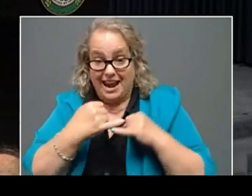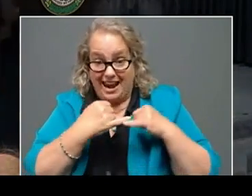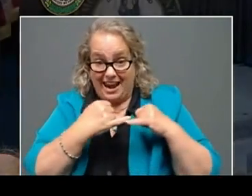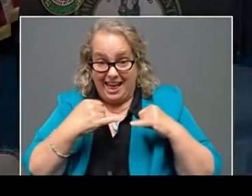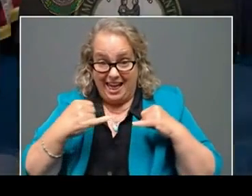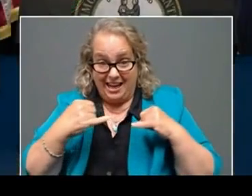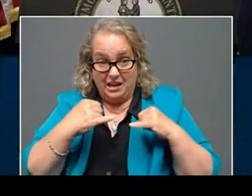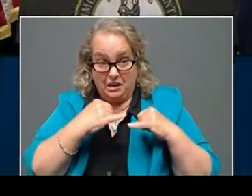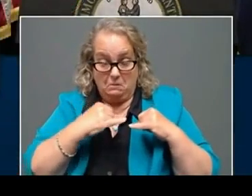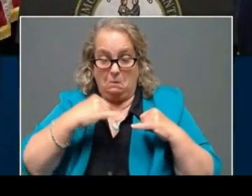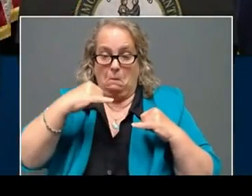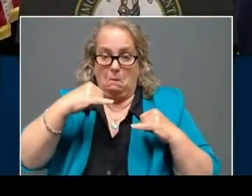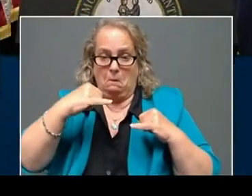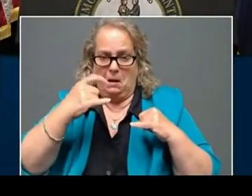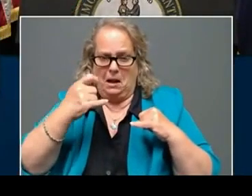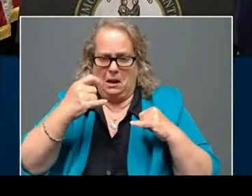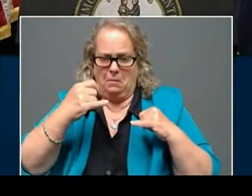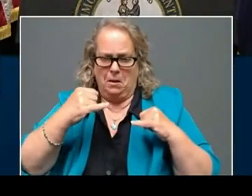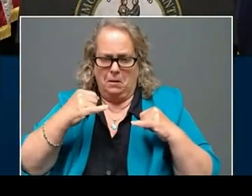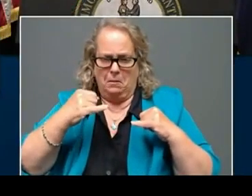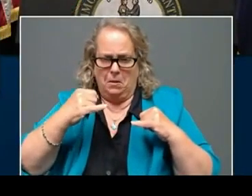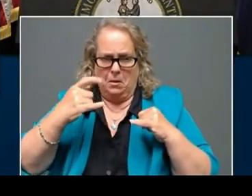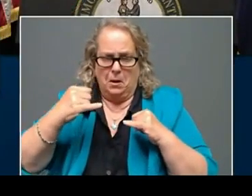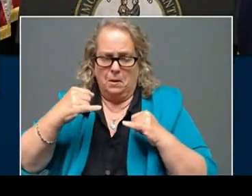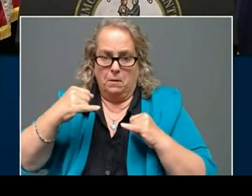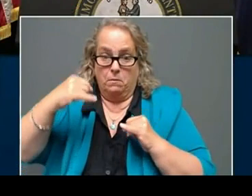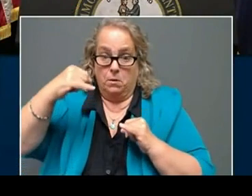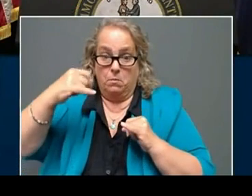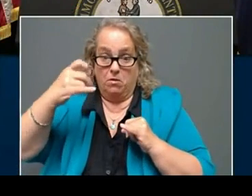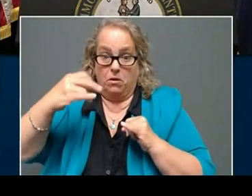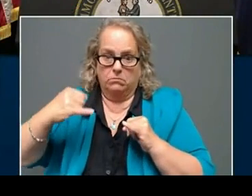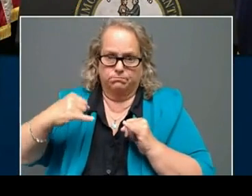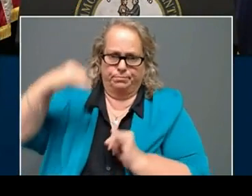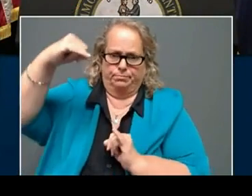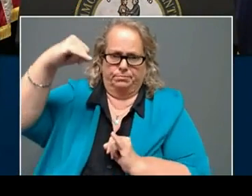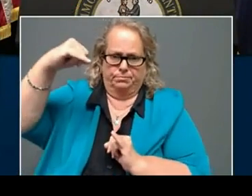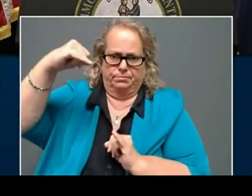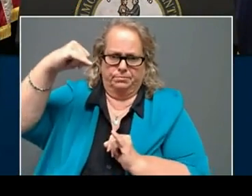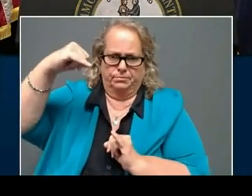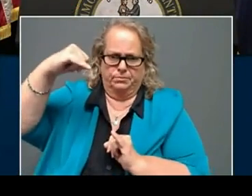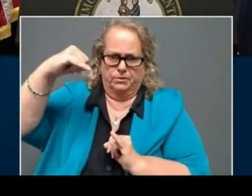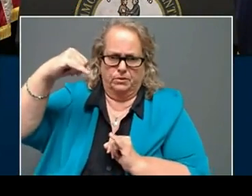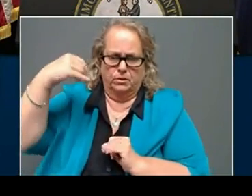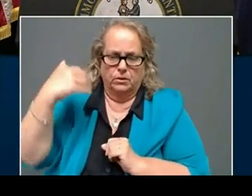June 20 and if we had one to the next one, it's it's just a little bit up and